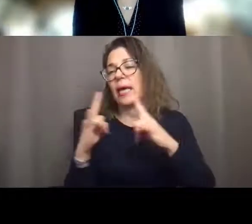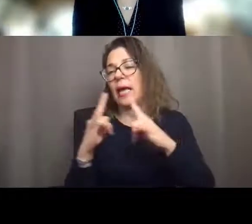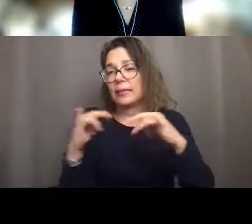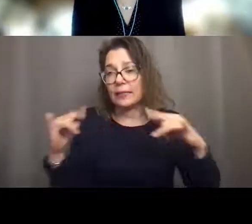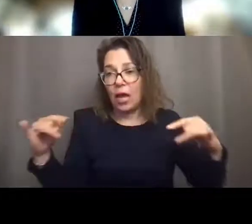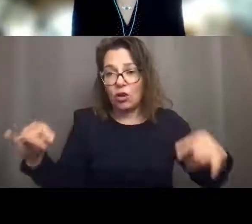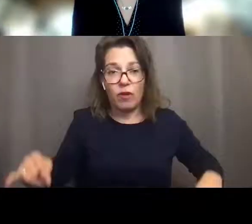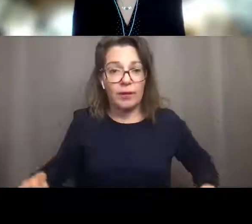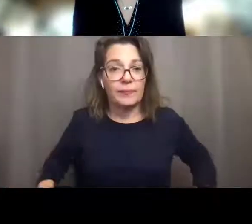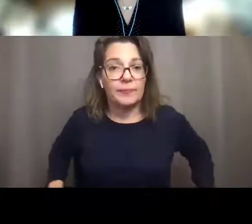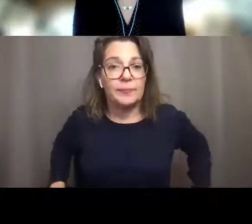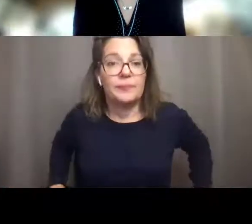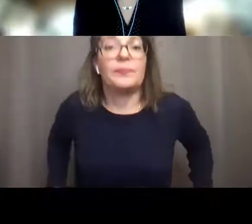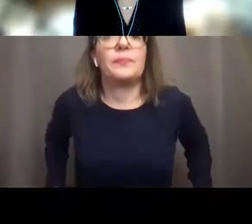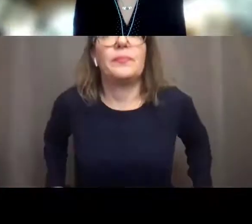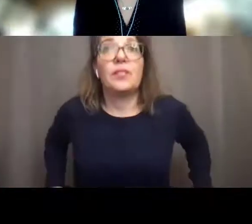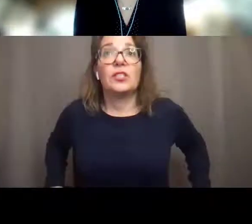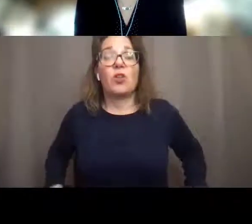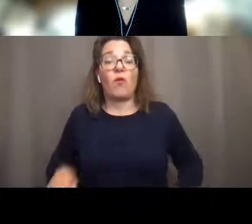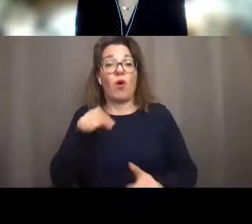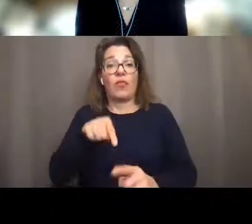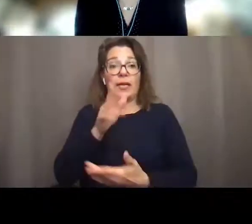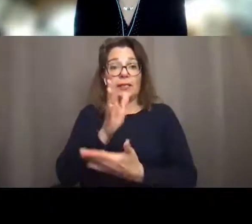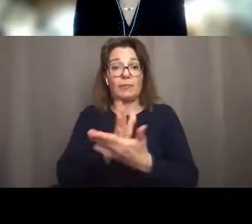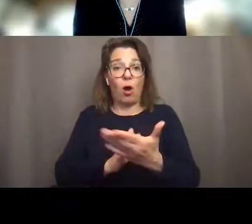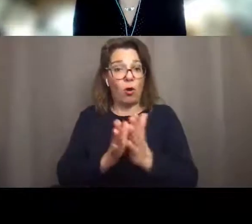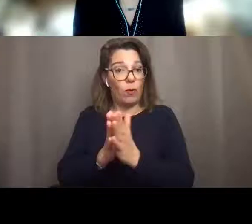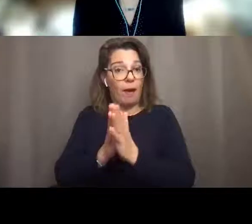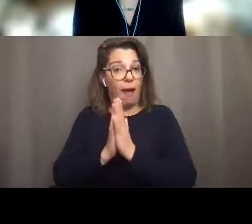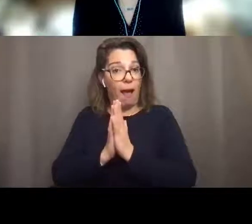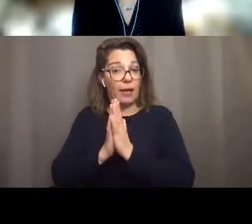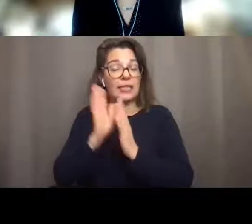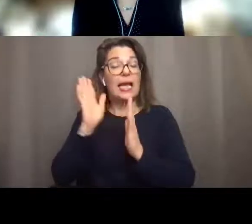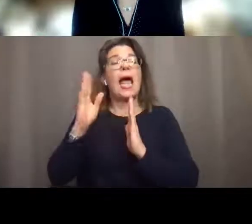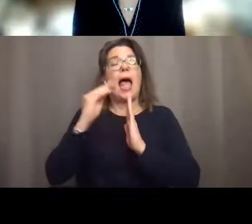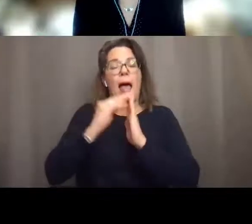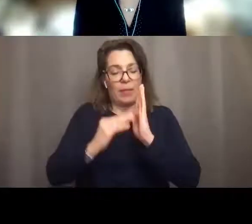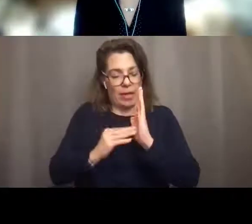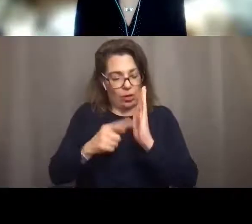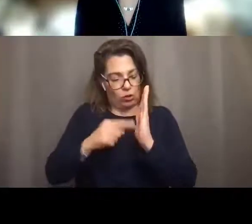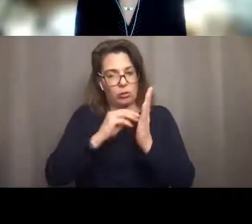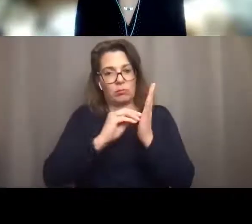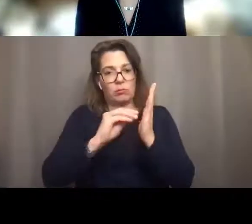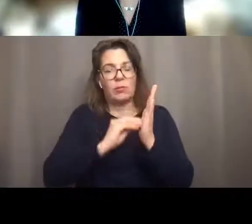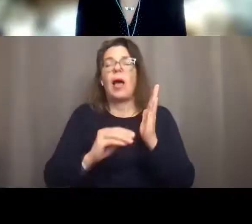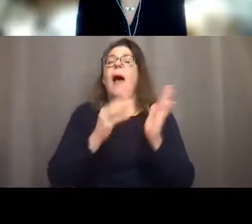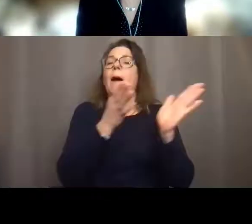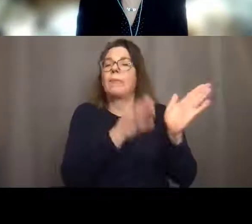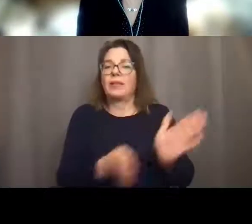And so for this part, we ask in the application that you provide a plan to regularly authenticate